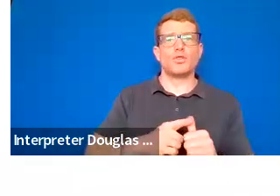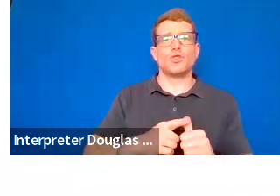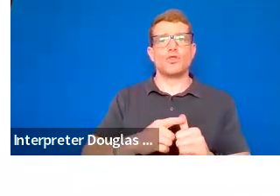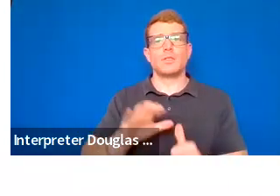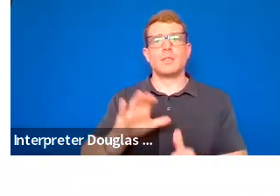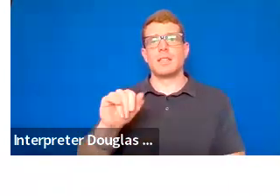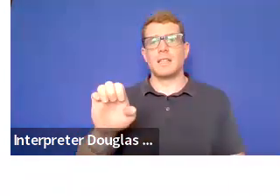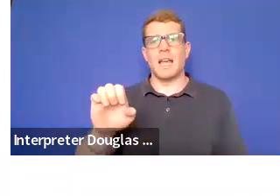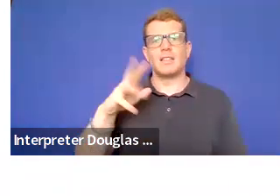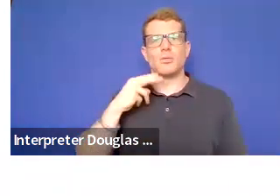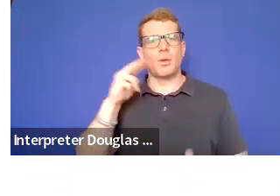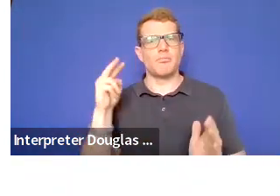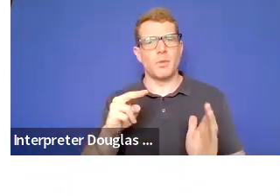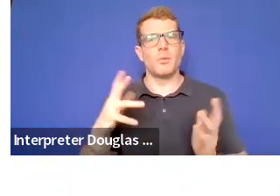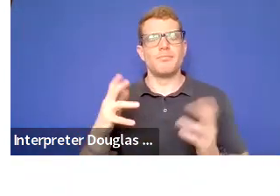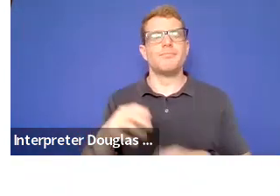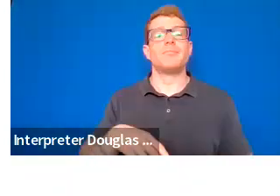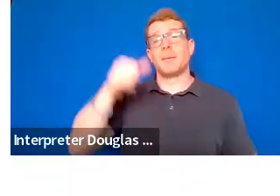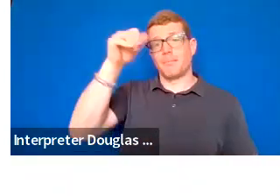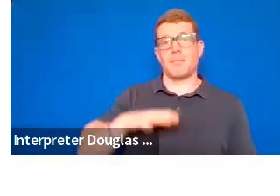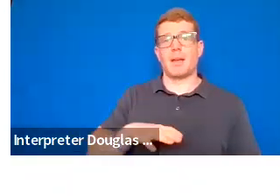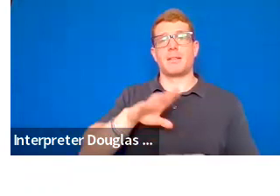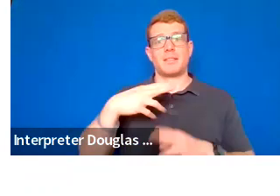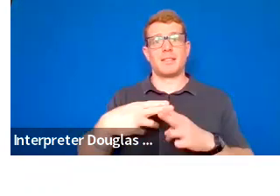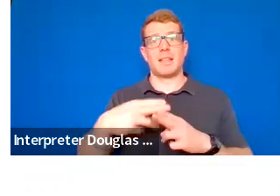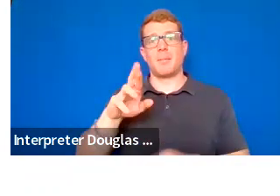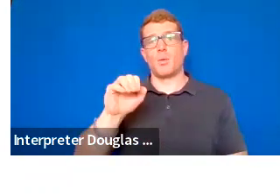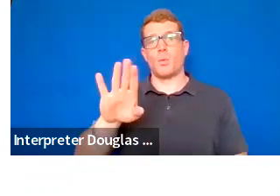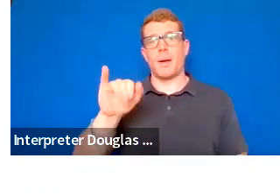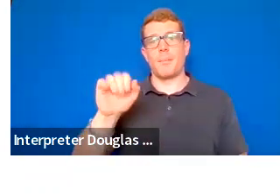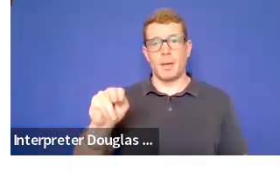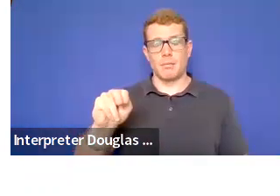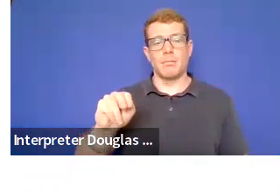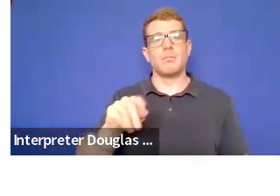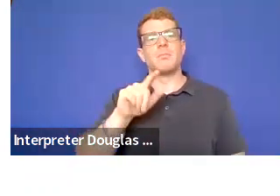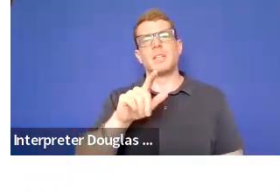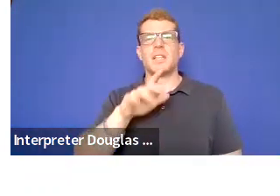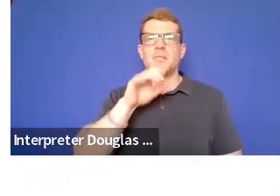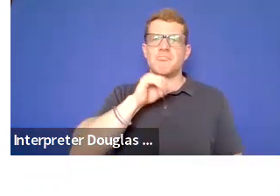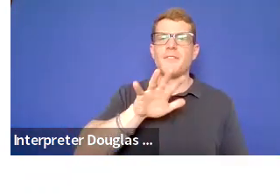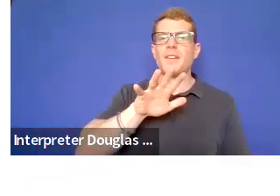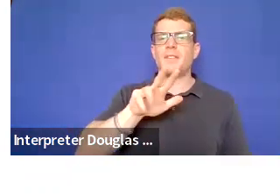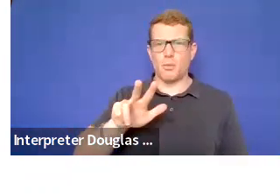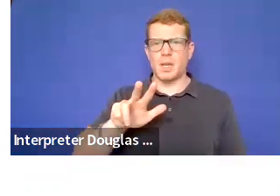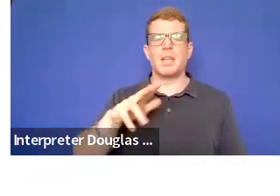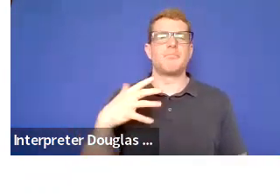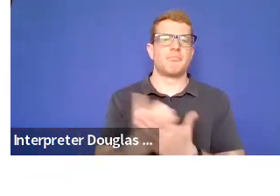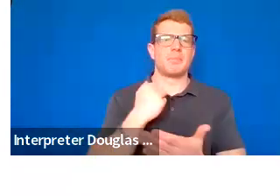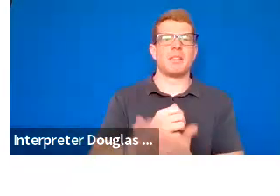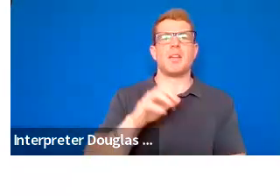He's receiving a social security disability benefit in the amount of about $900 a month.